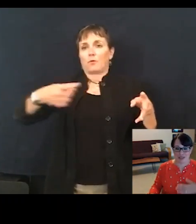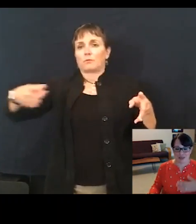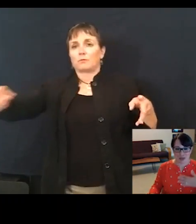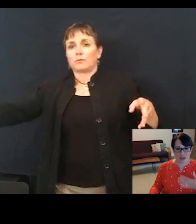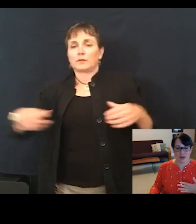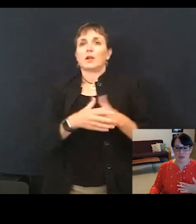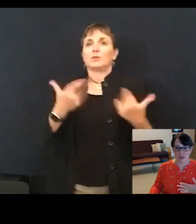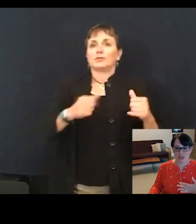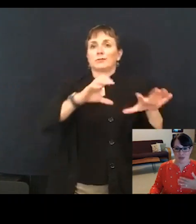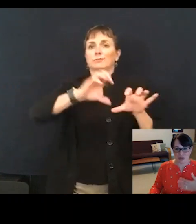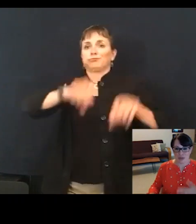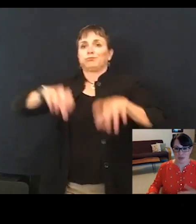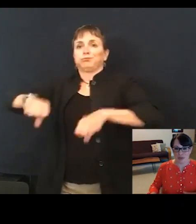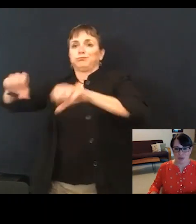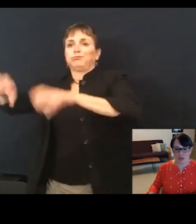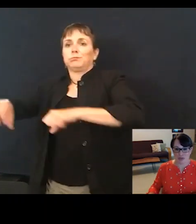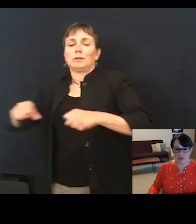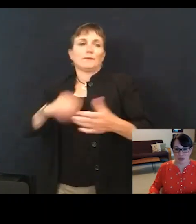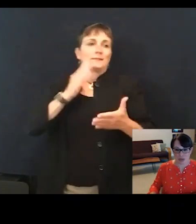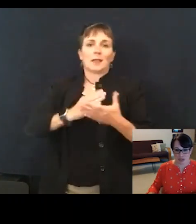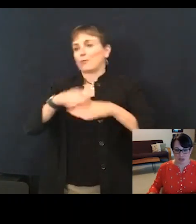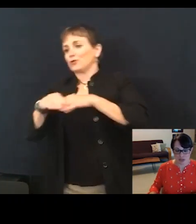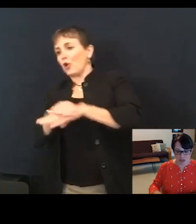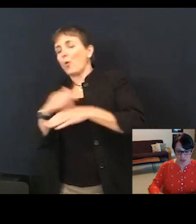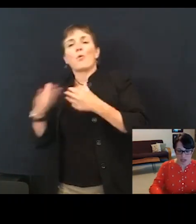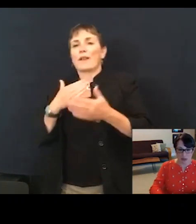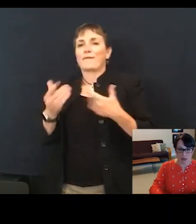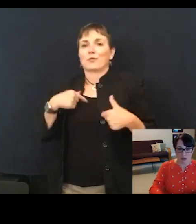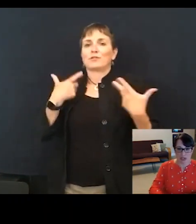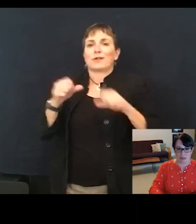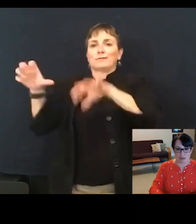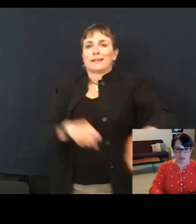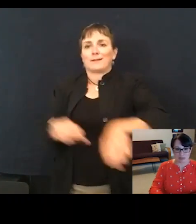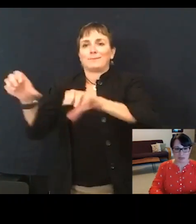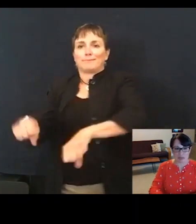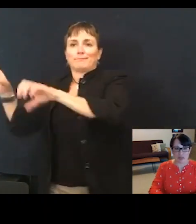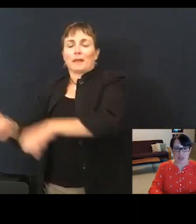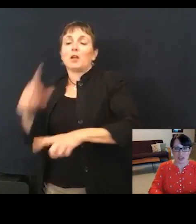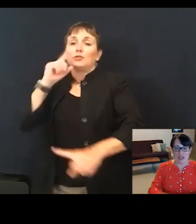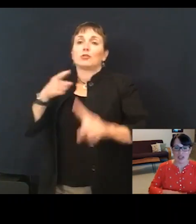but the goal being to reduce formation of this truncated protein.